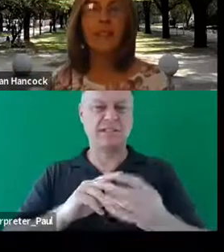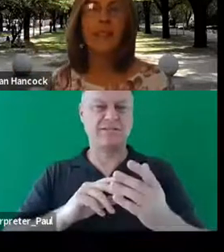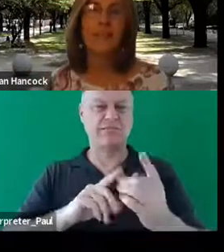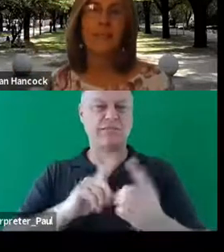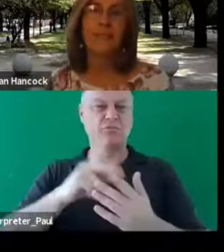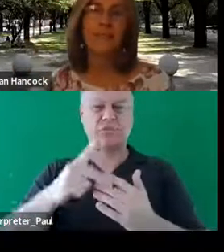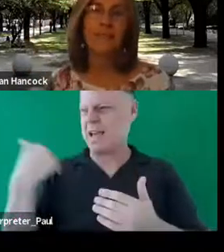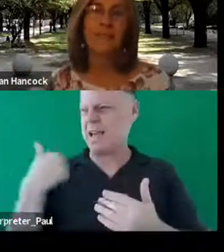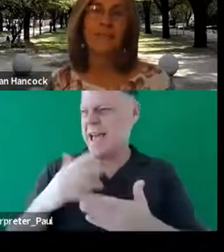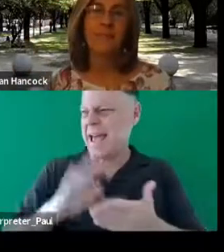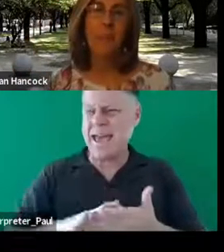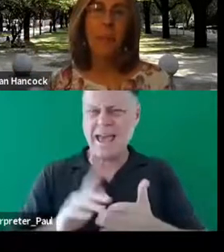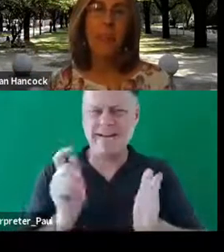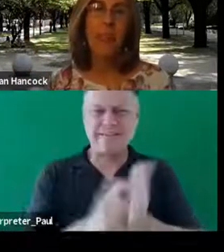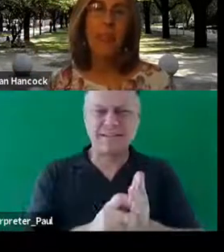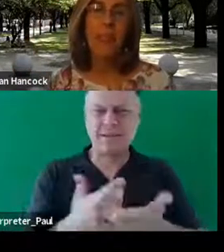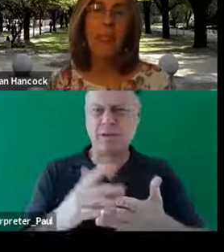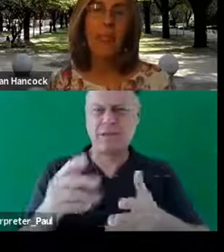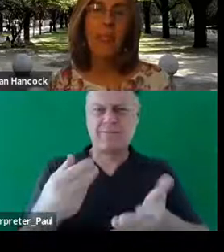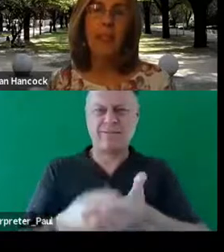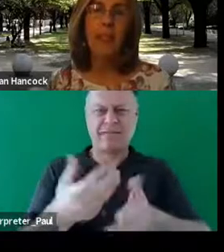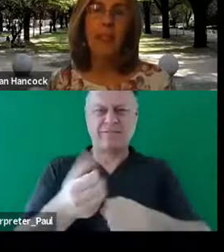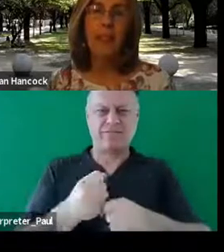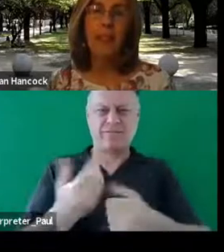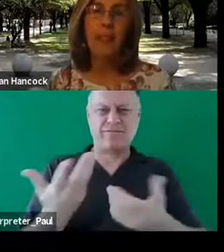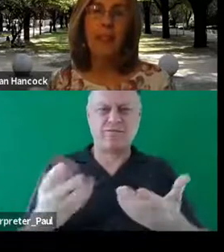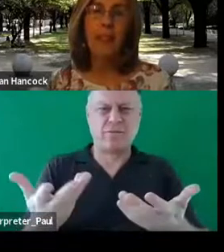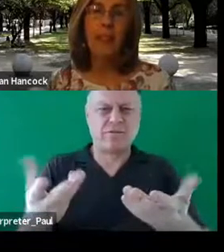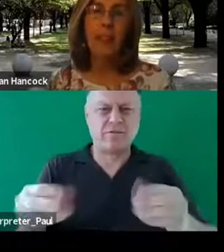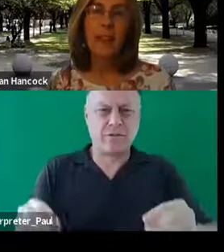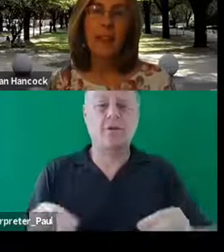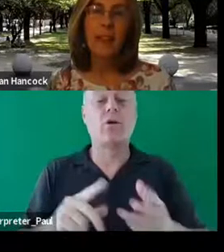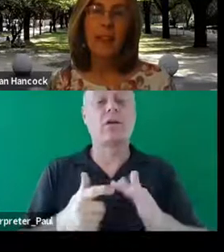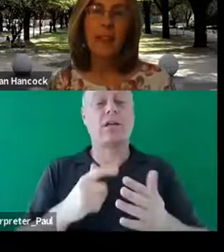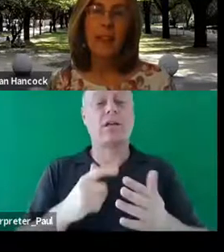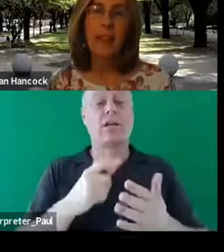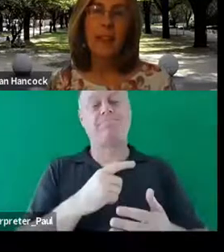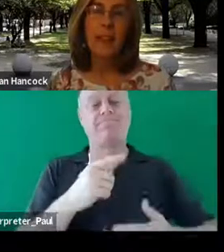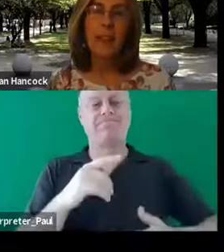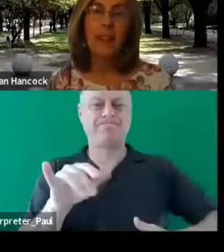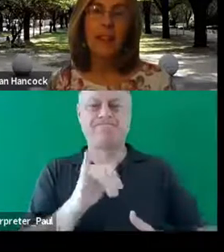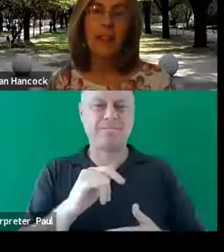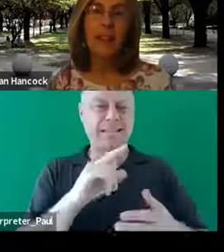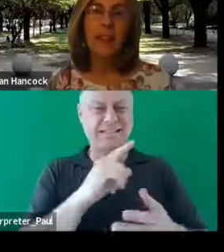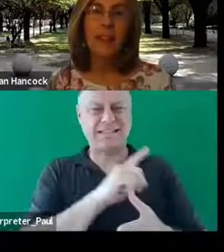how do you pay for it. So just briefly I want each of you, and maybe I’ll start with you again,